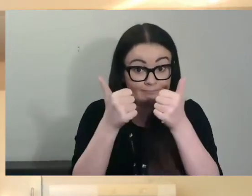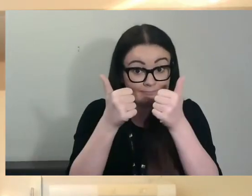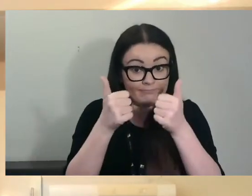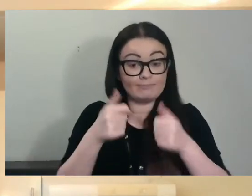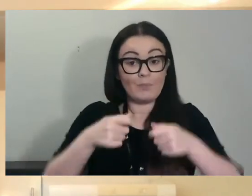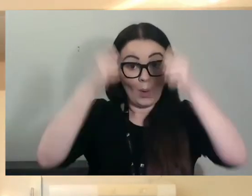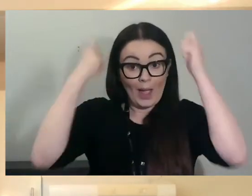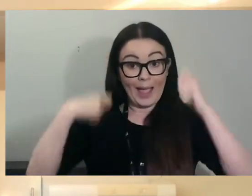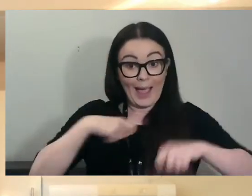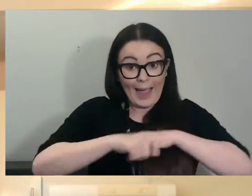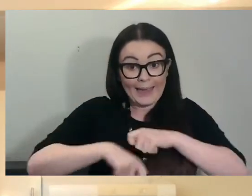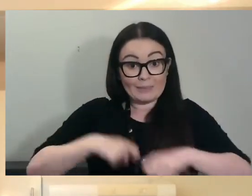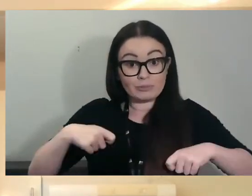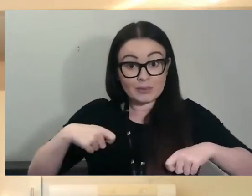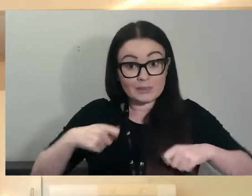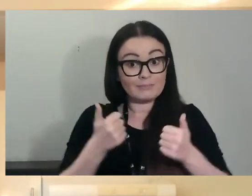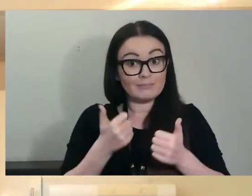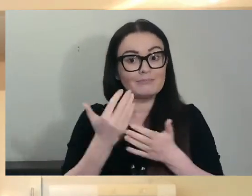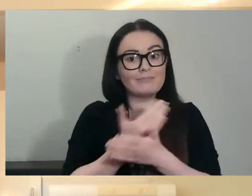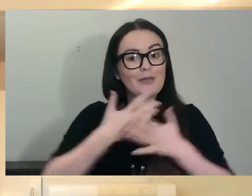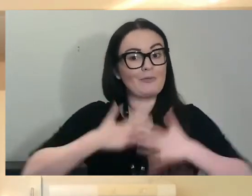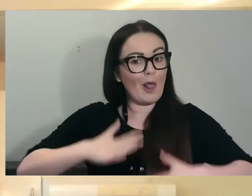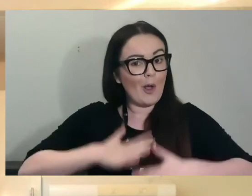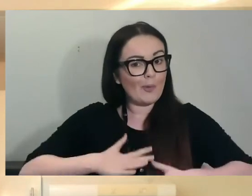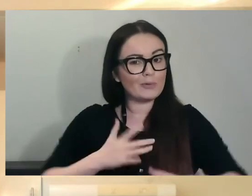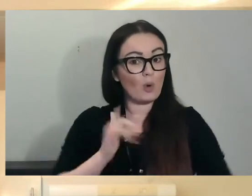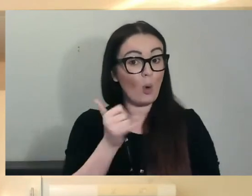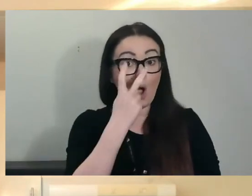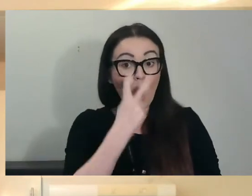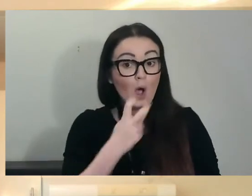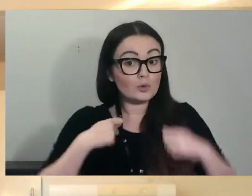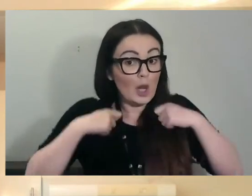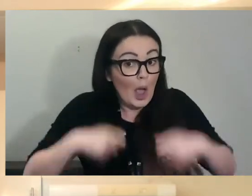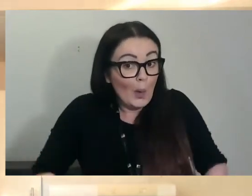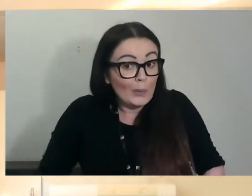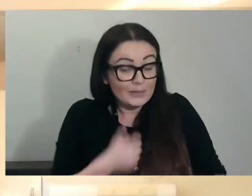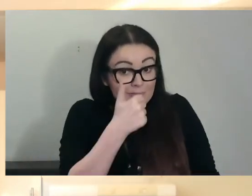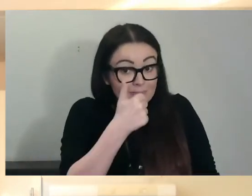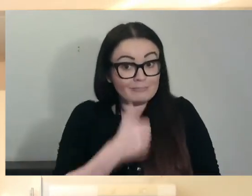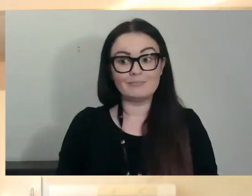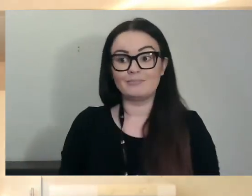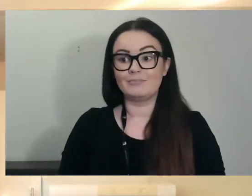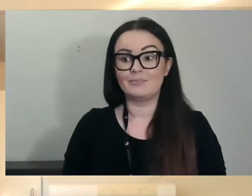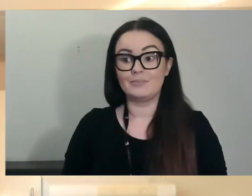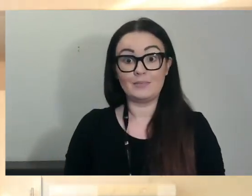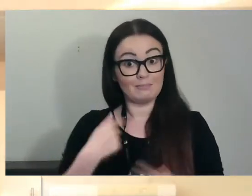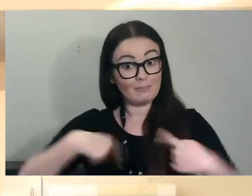want to pop an apron on just to protect clothes so wear some old clothes for today and let's